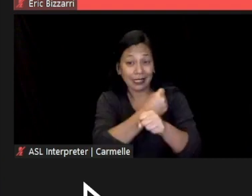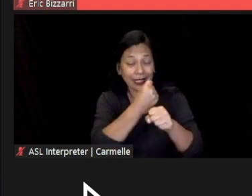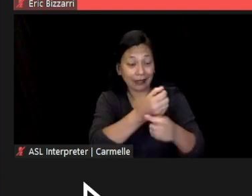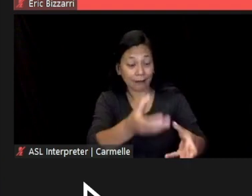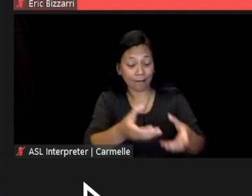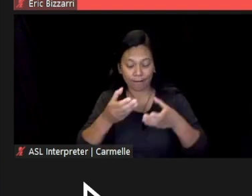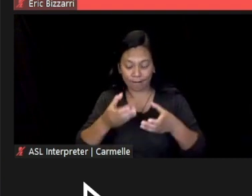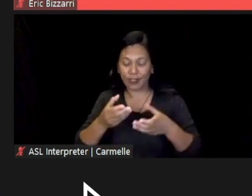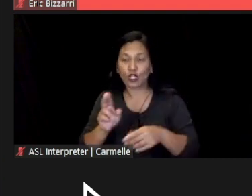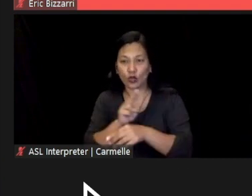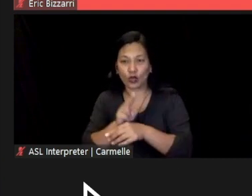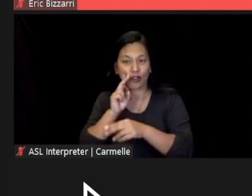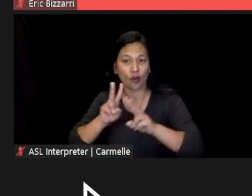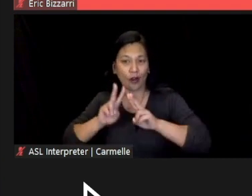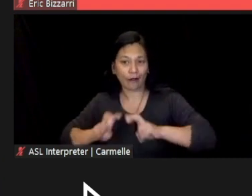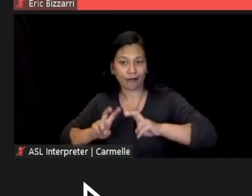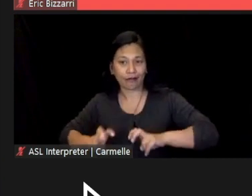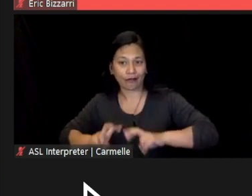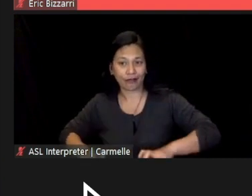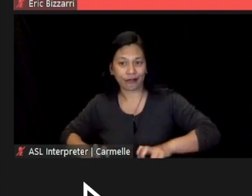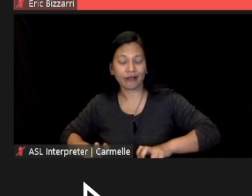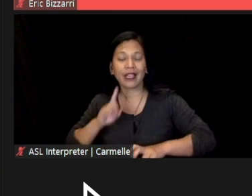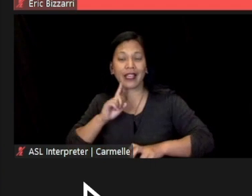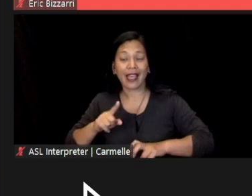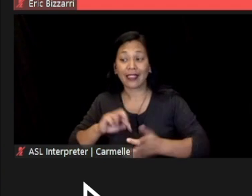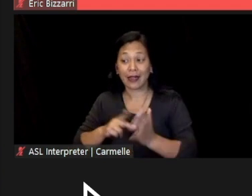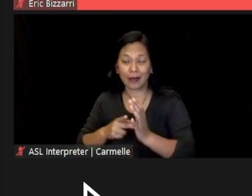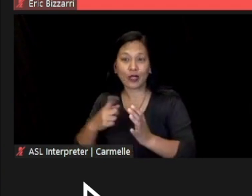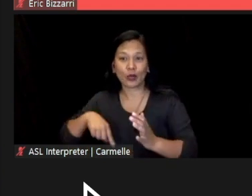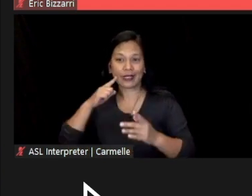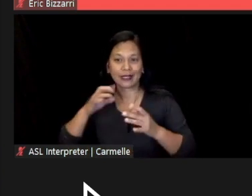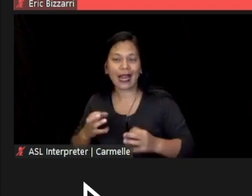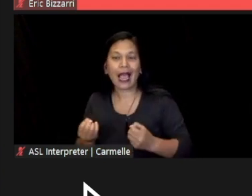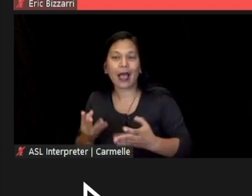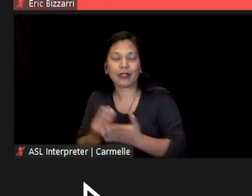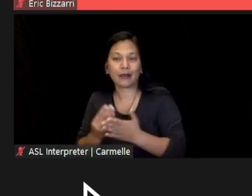And the following year, you know, the CBC their envelope will be X based on their performance.